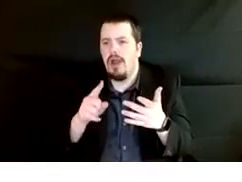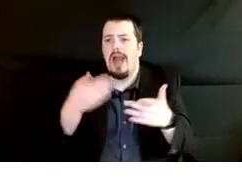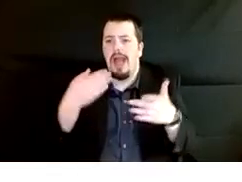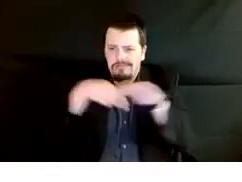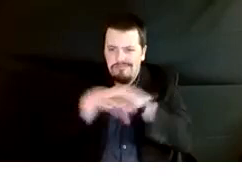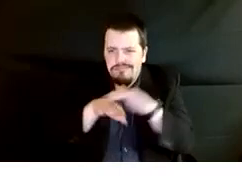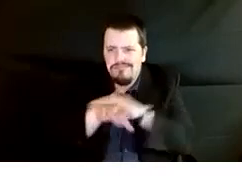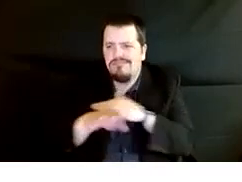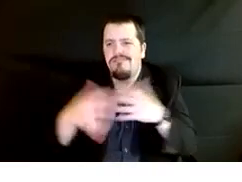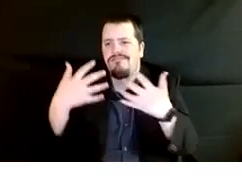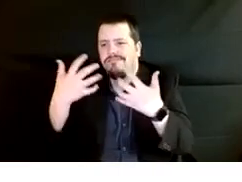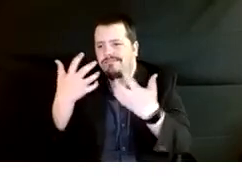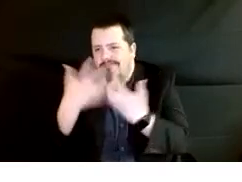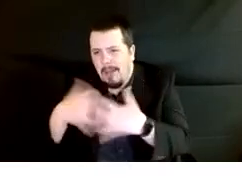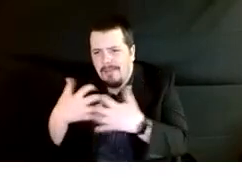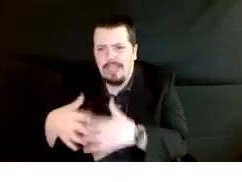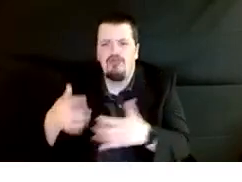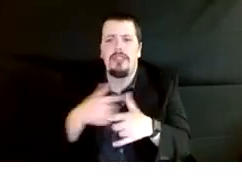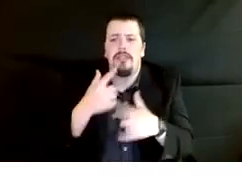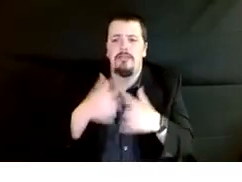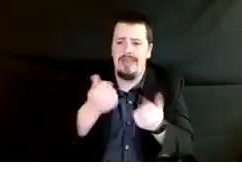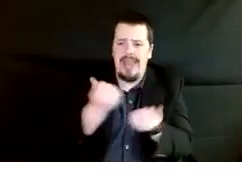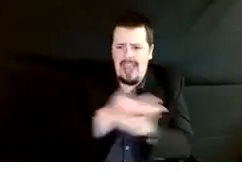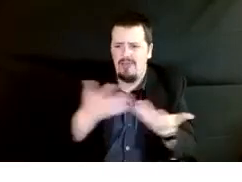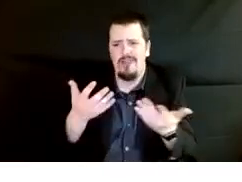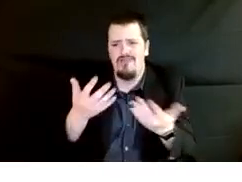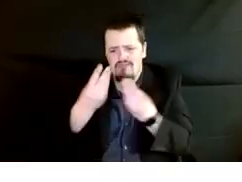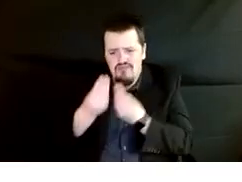physical access and effective communication and all of those things are going to be important